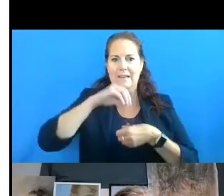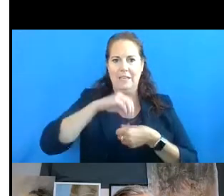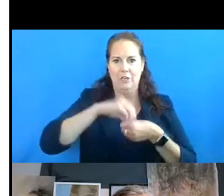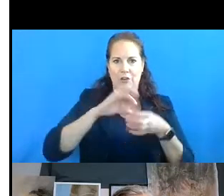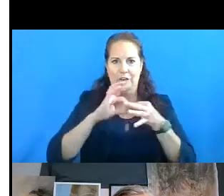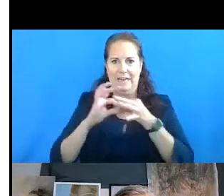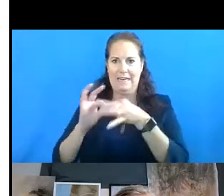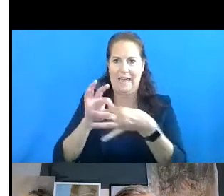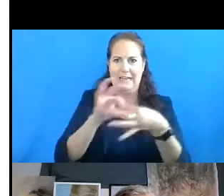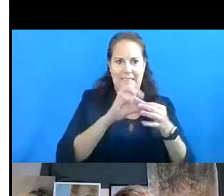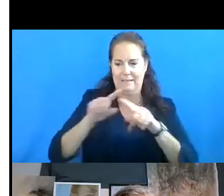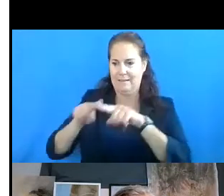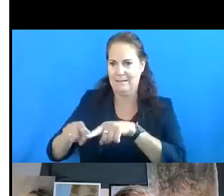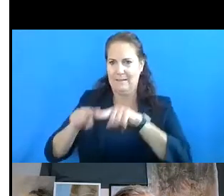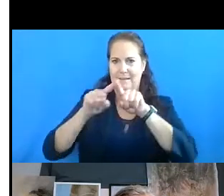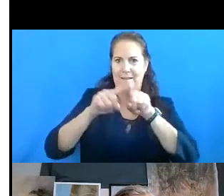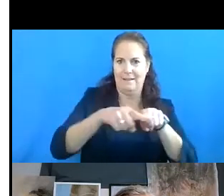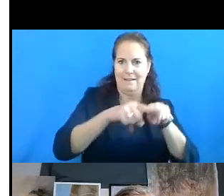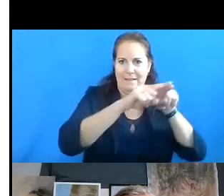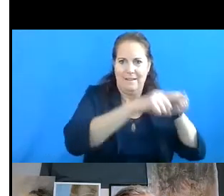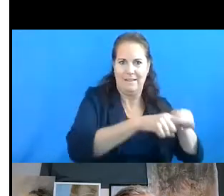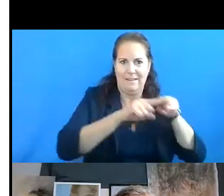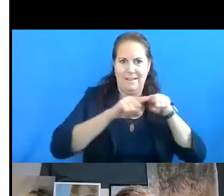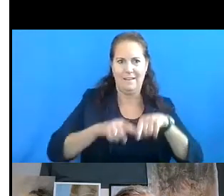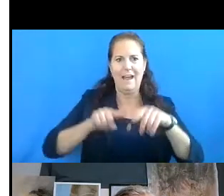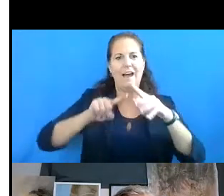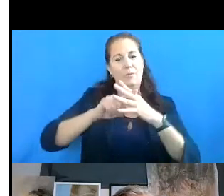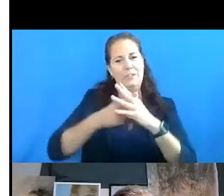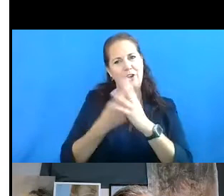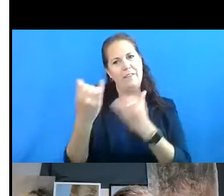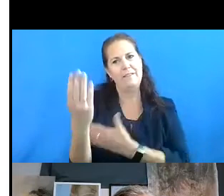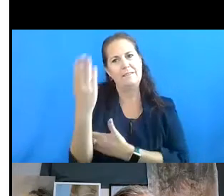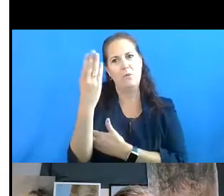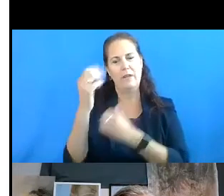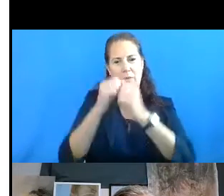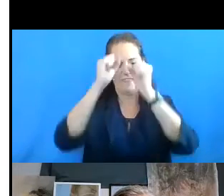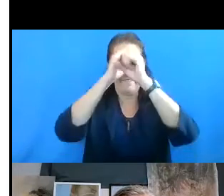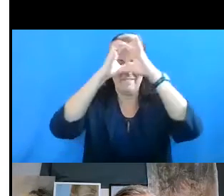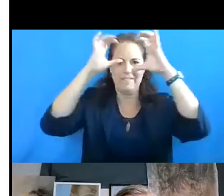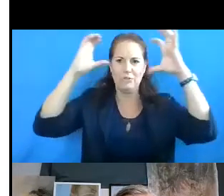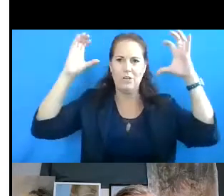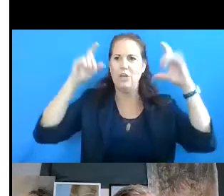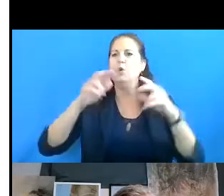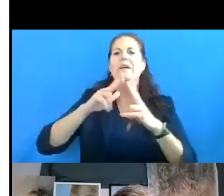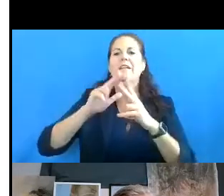So we started with a visualization and you either went to land where you're living now